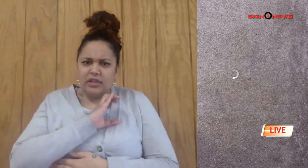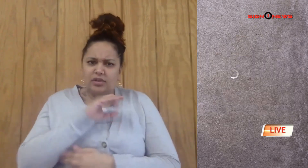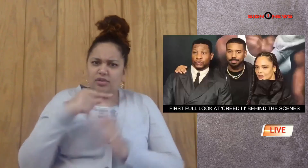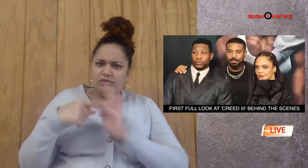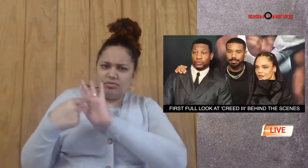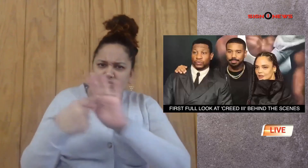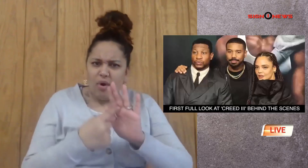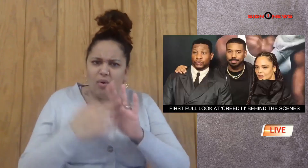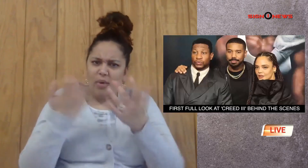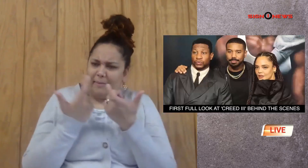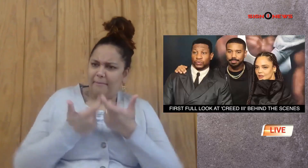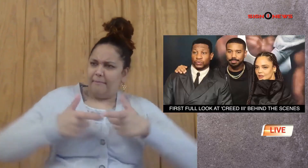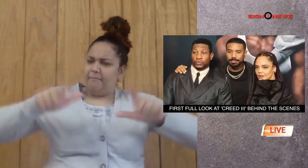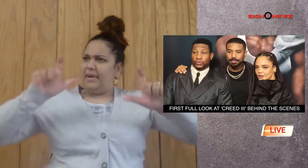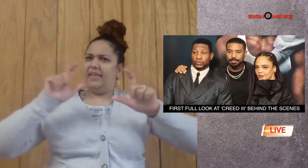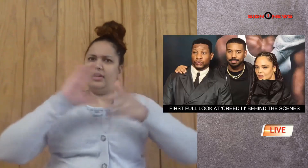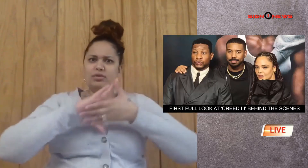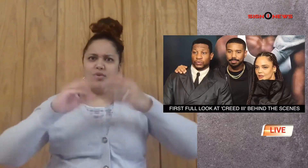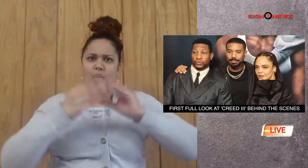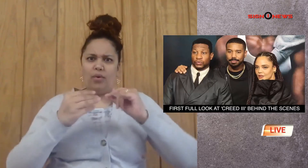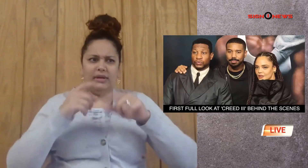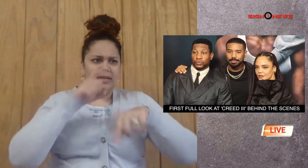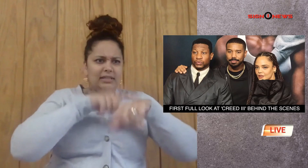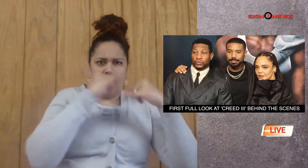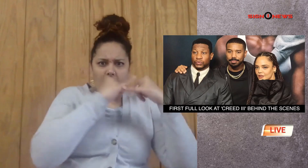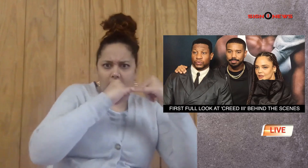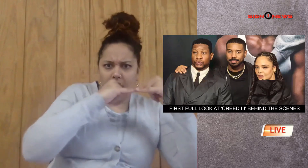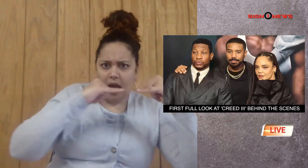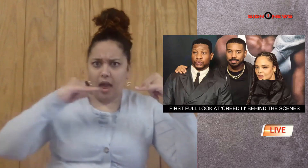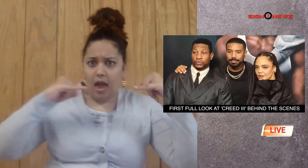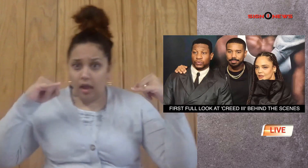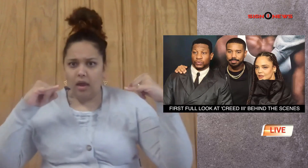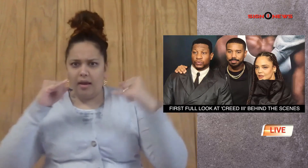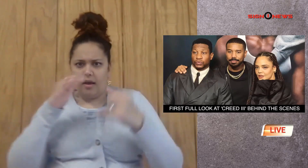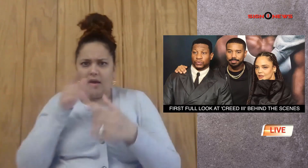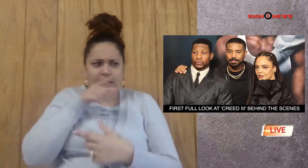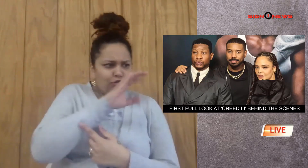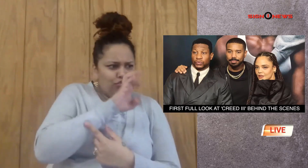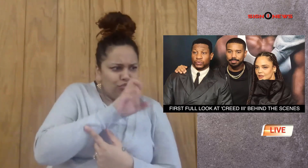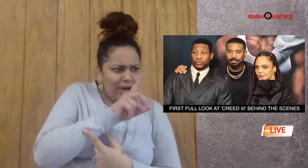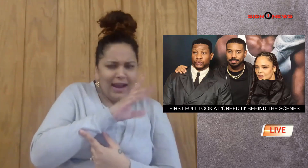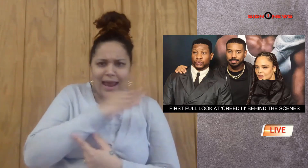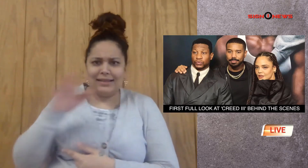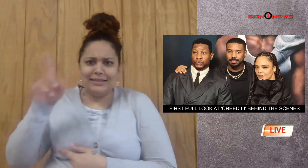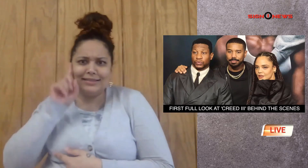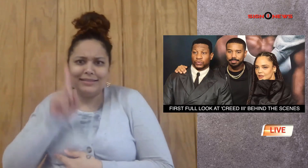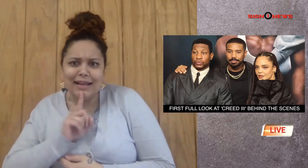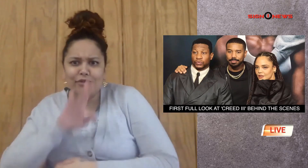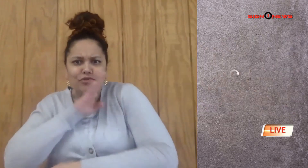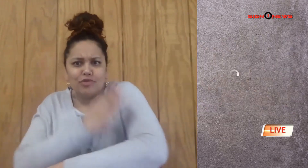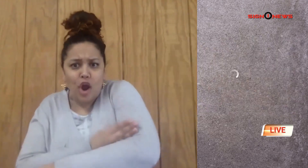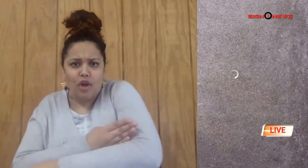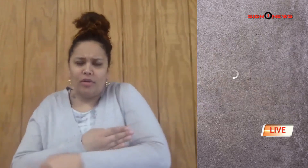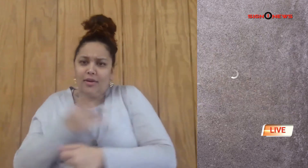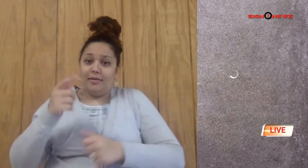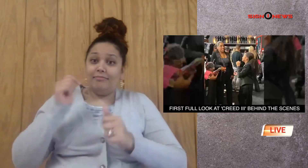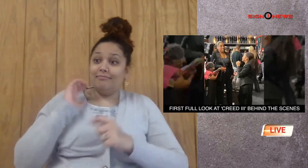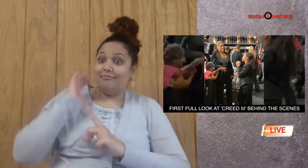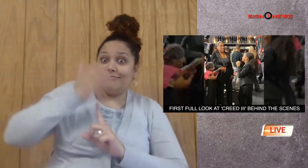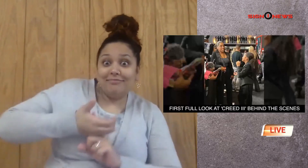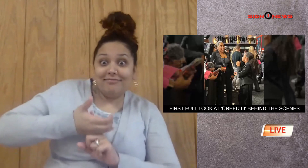the main characters and creates a bigger storyline around Creed and his deaf daughter played